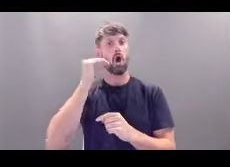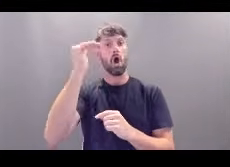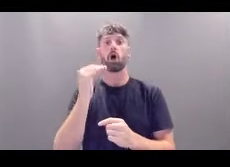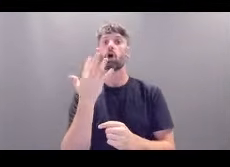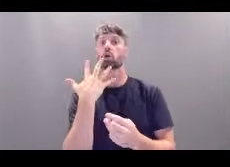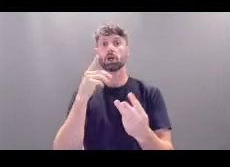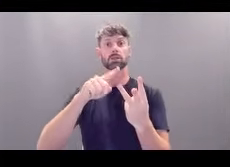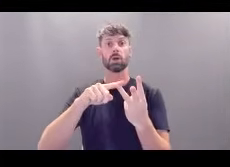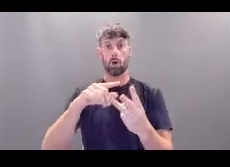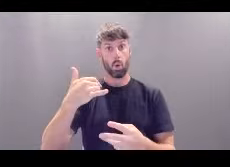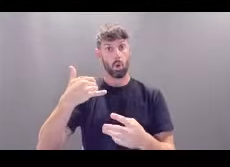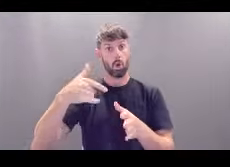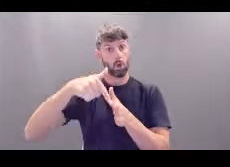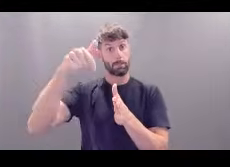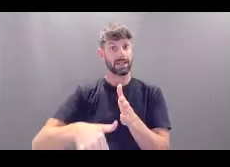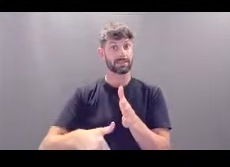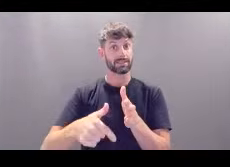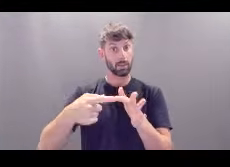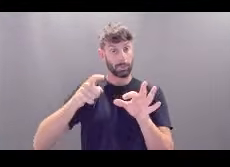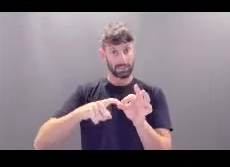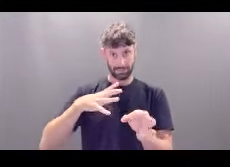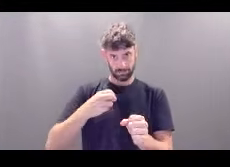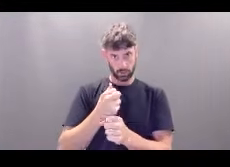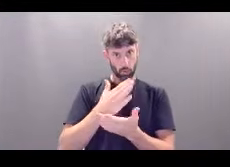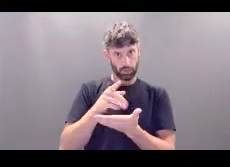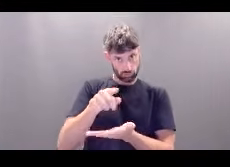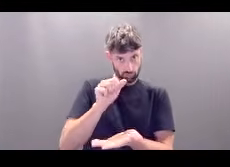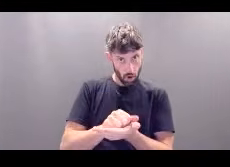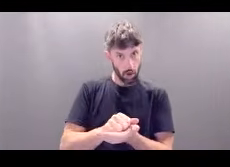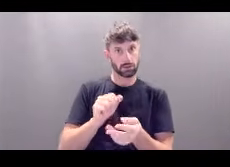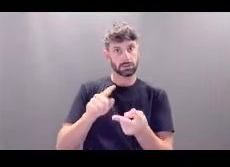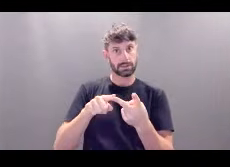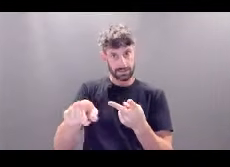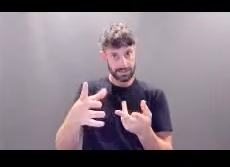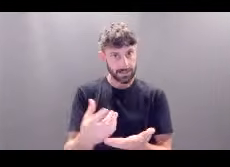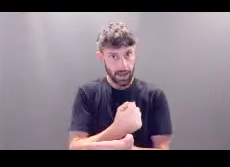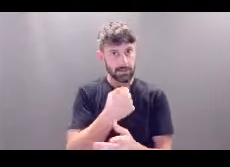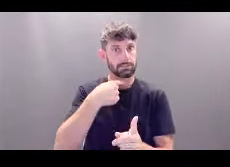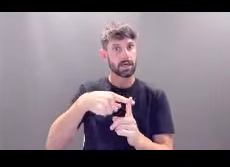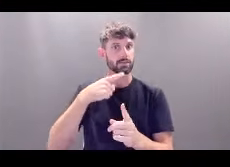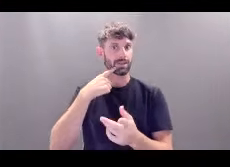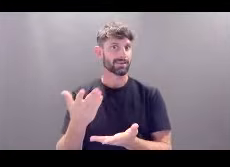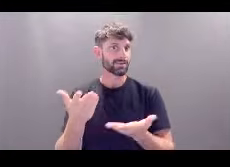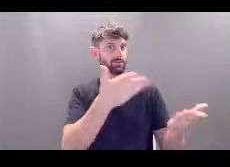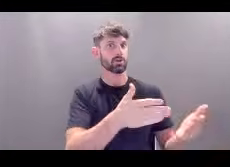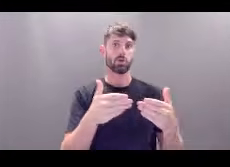appropriate, safe to use and are expected to give long-term benefits for the participant.